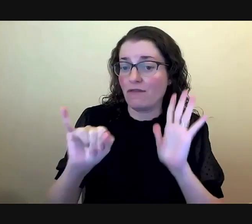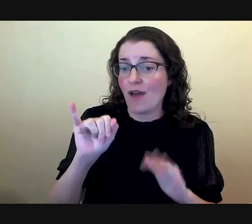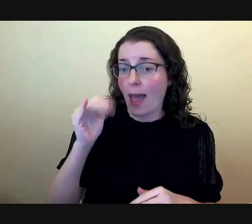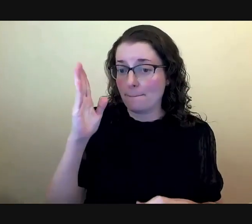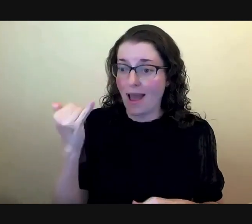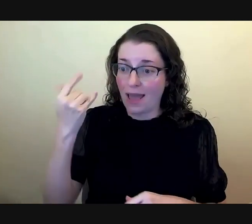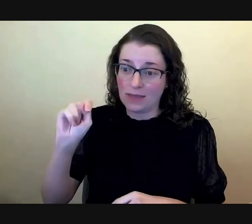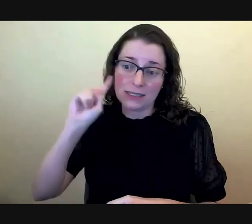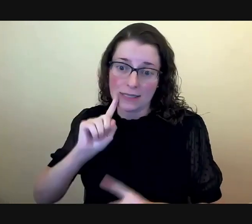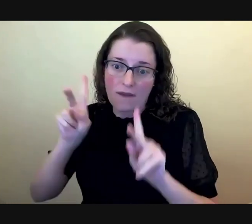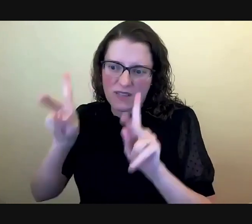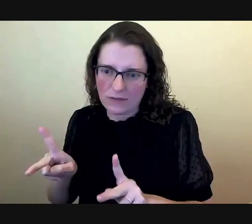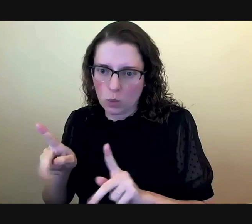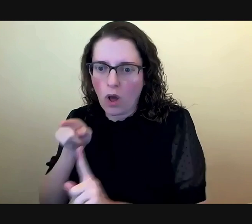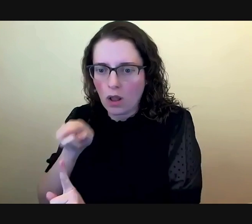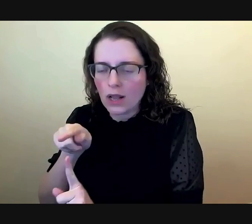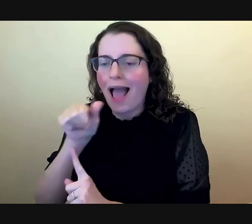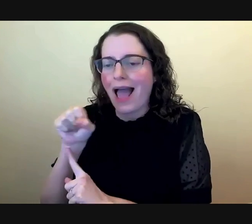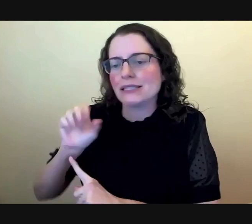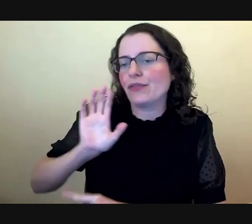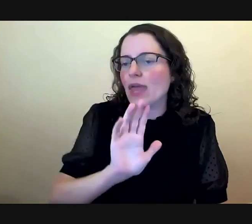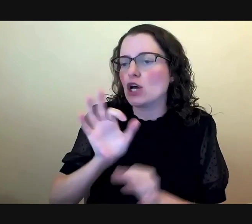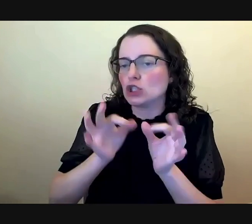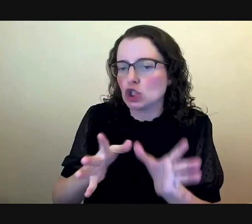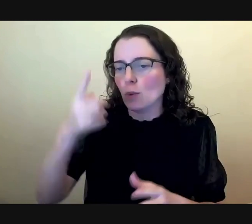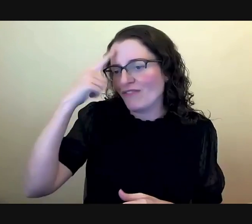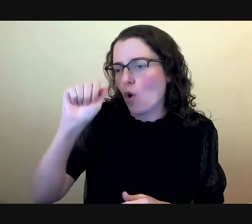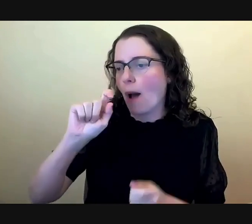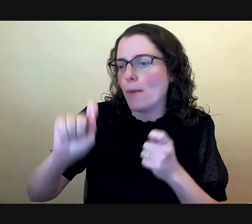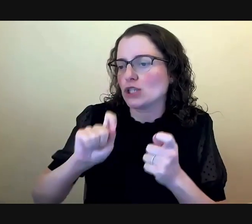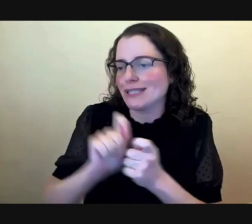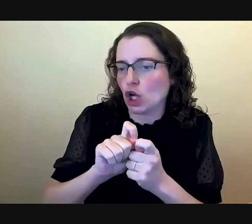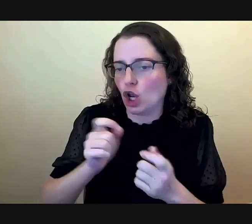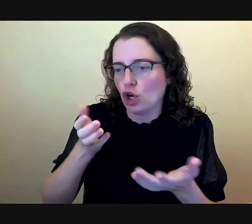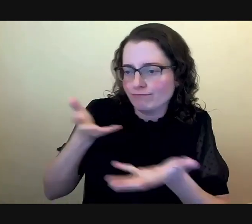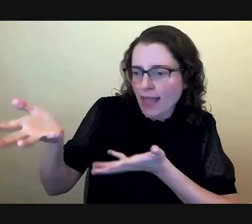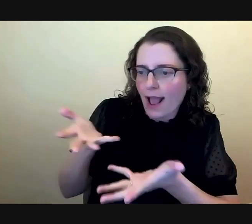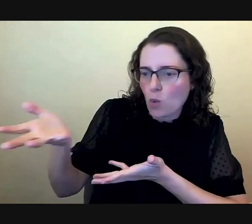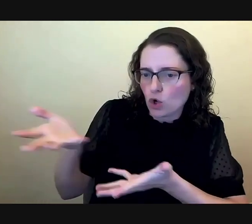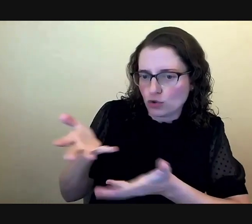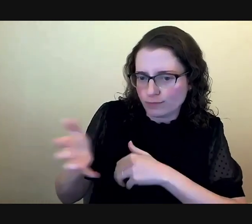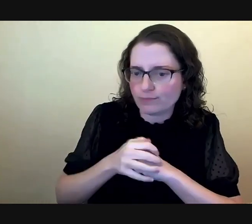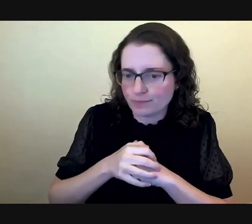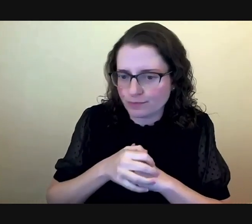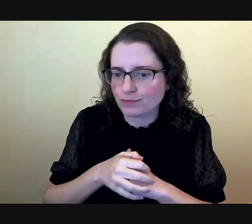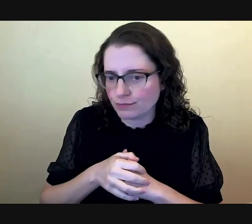have any person who is identified by the deaf person as their interpreter for that specific interaction.